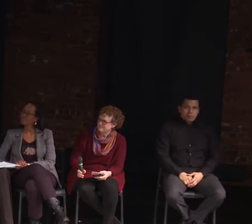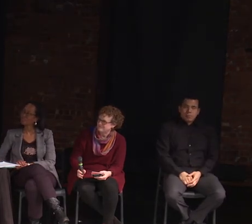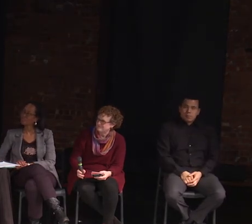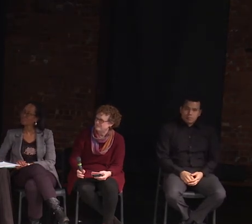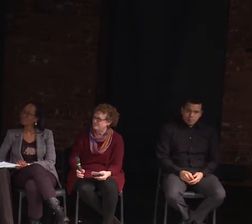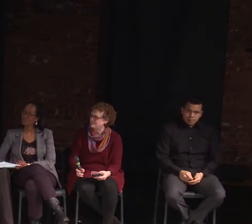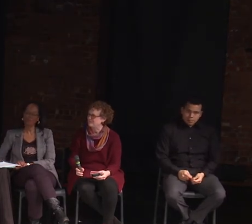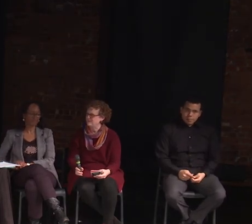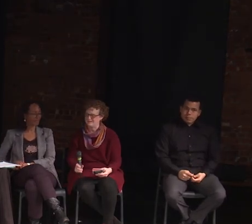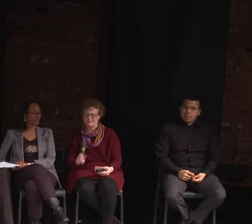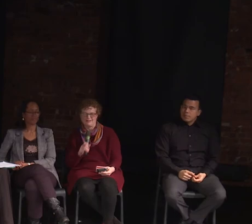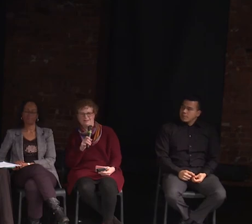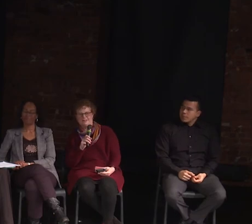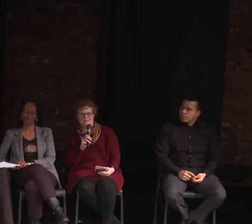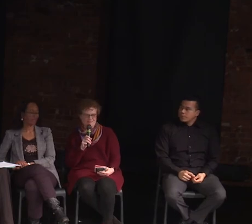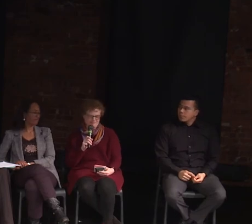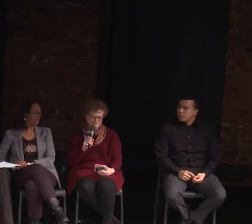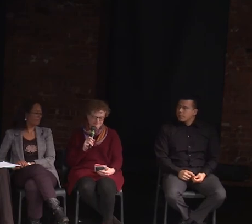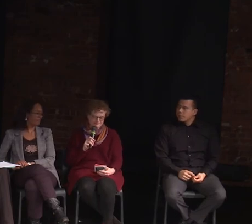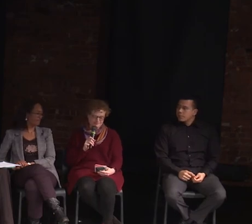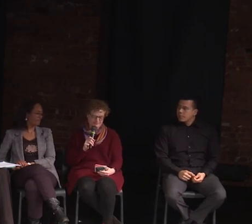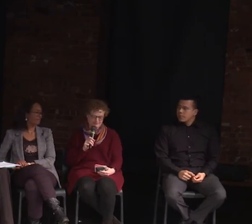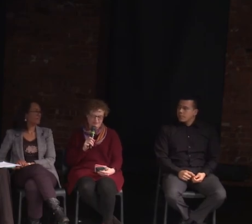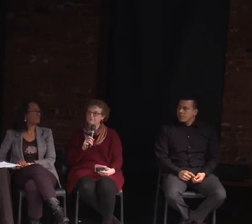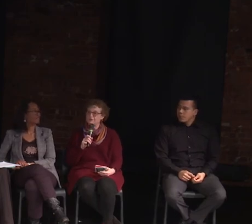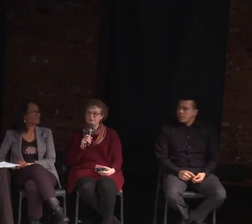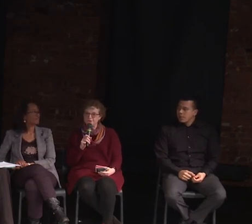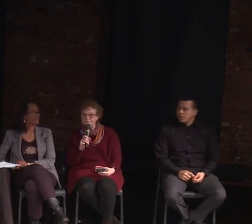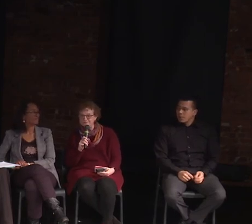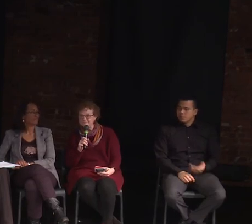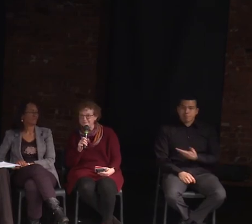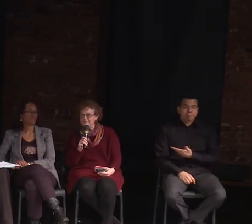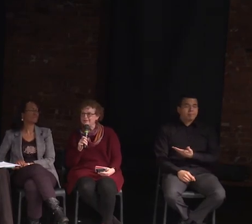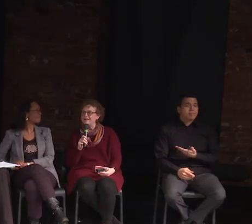Edwin: Susan? Susan: Vote.